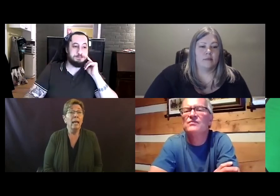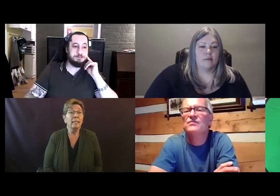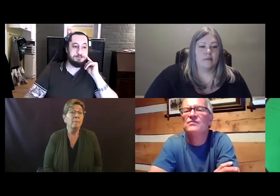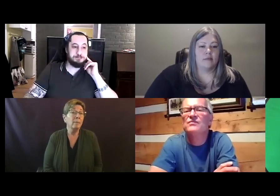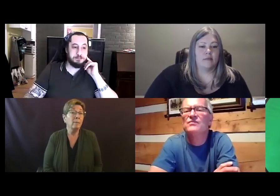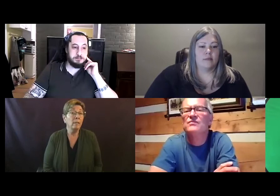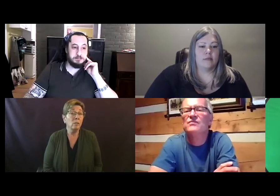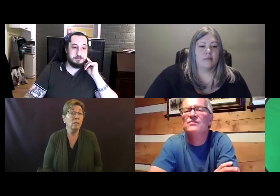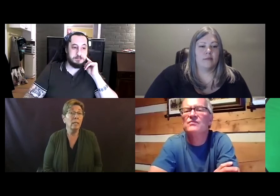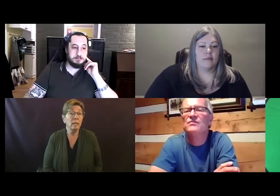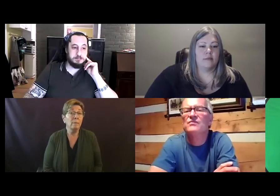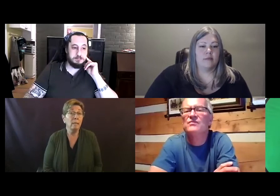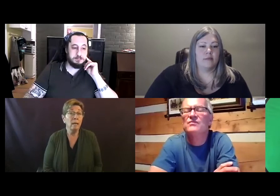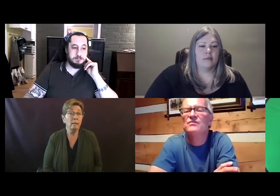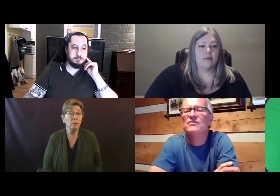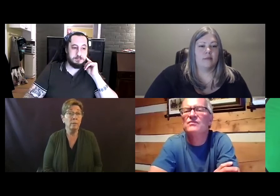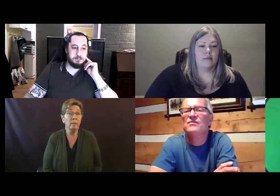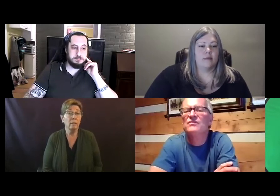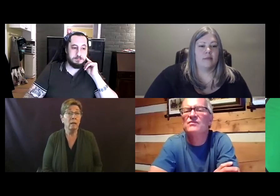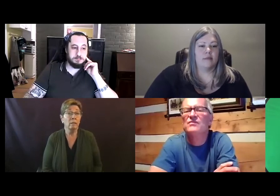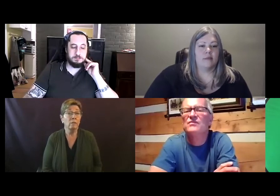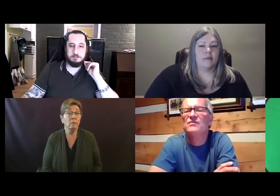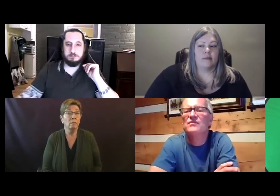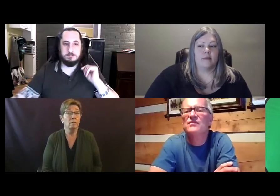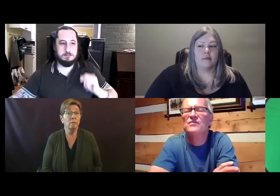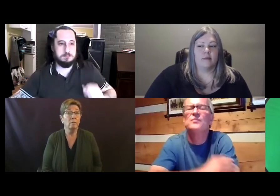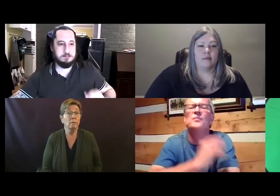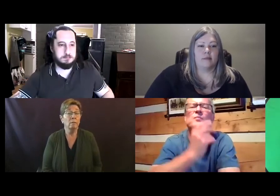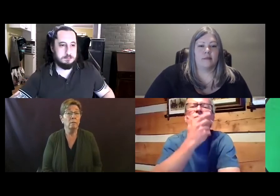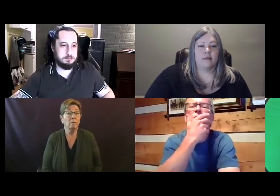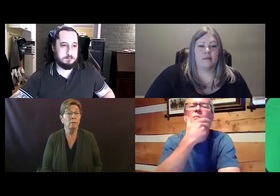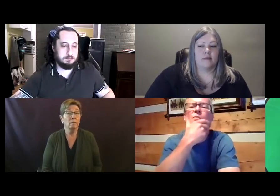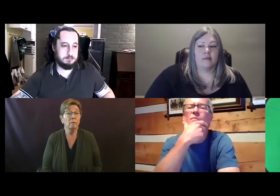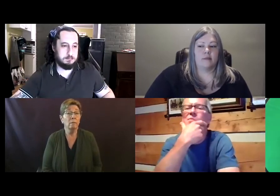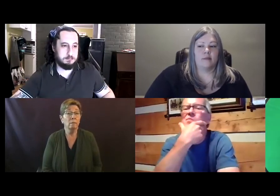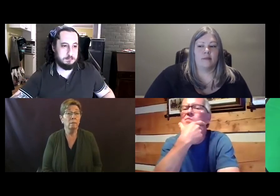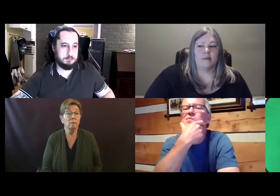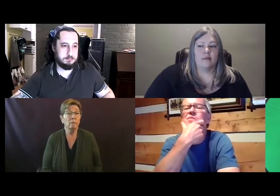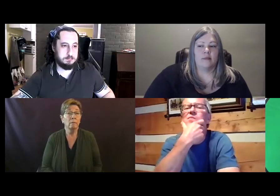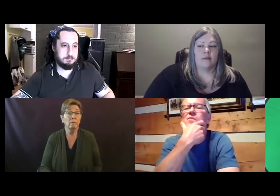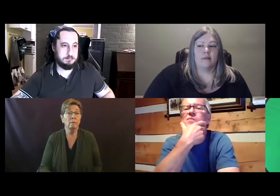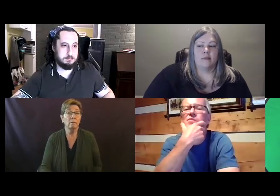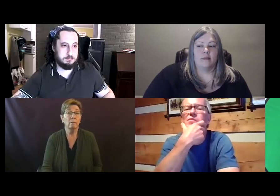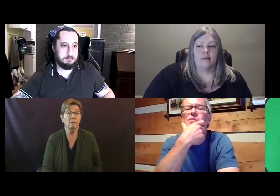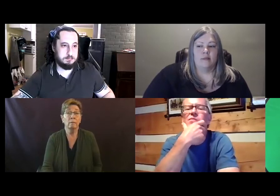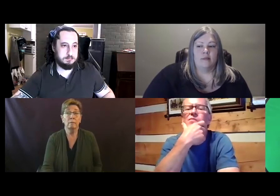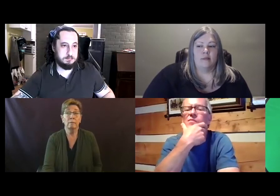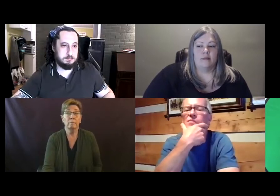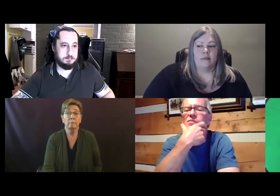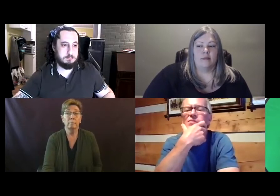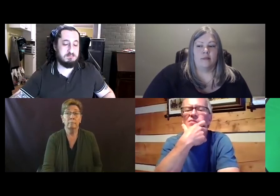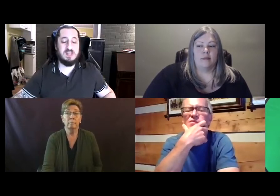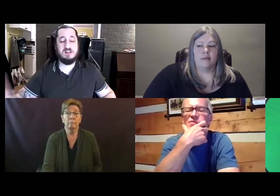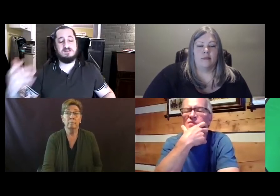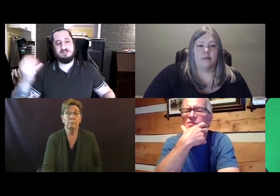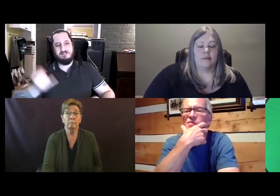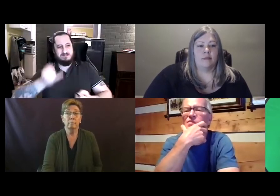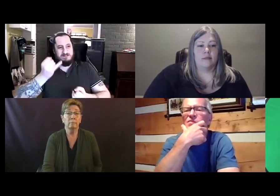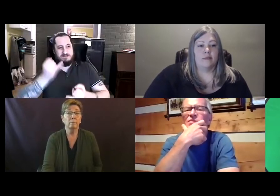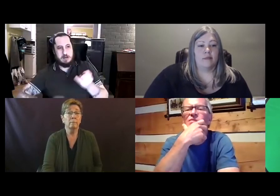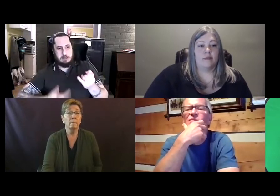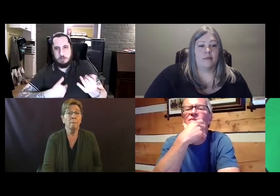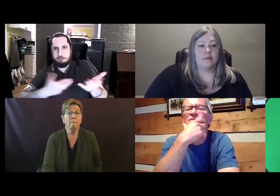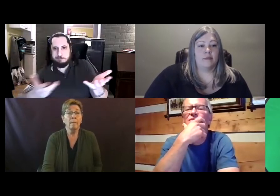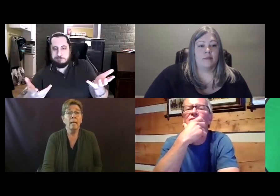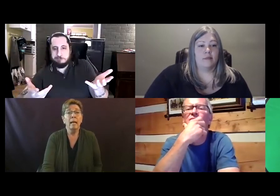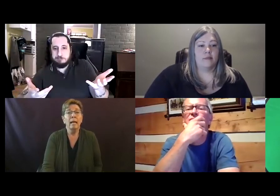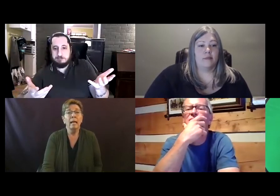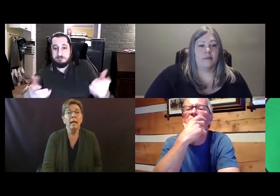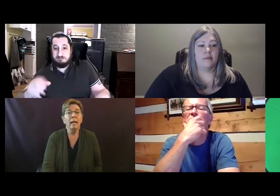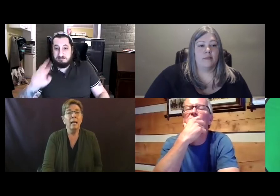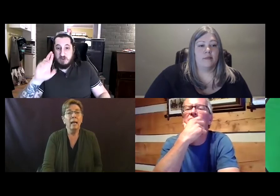And some people mentioned the EIPA to be acknowledged.